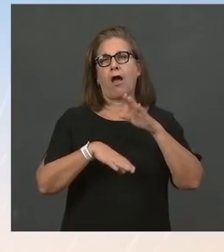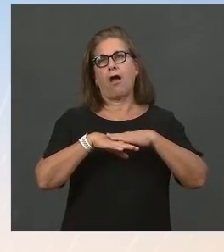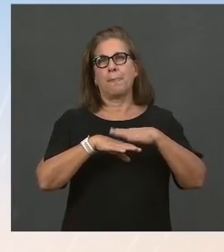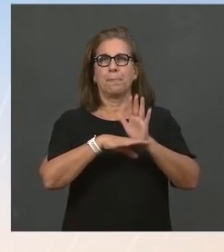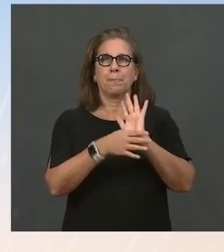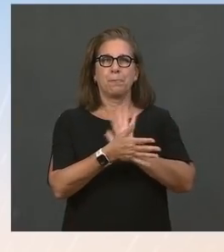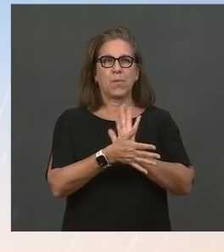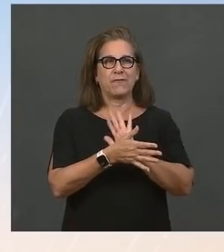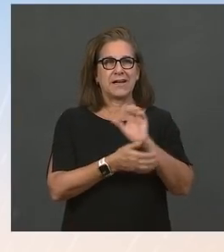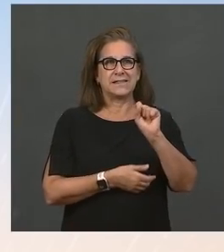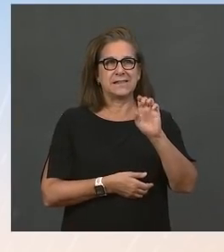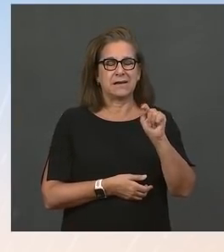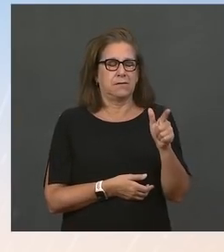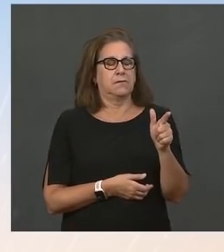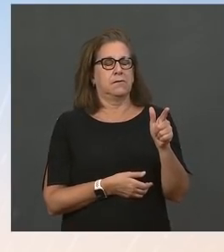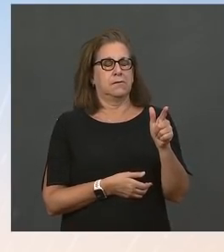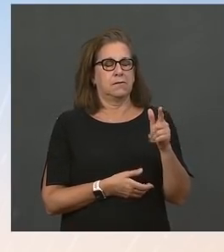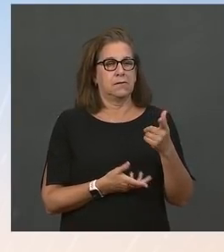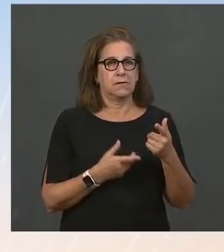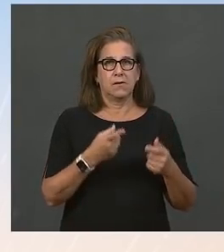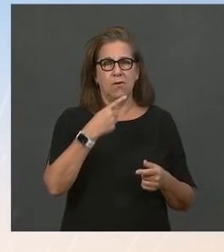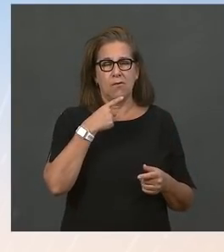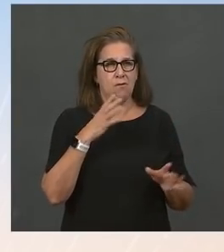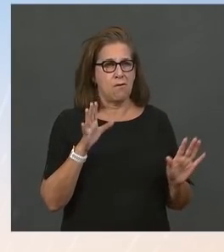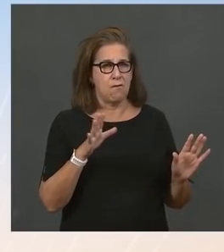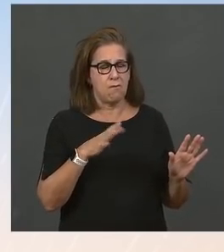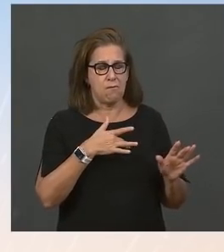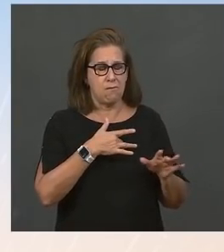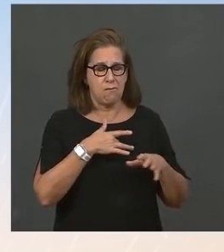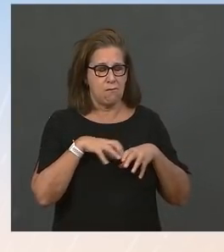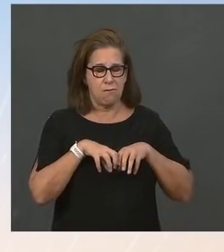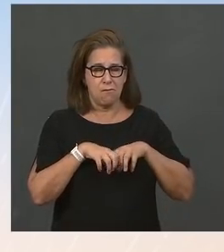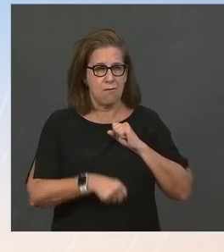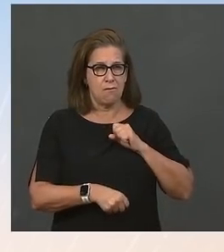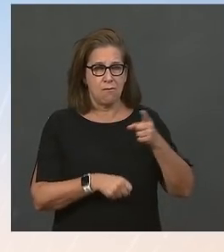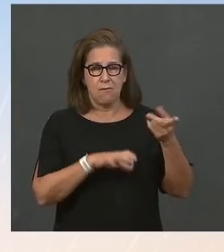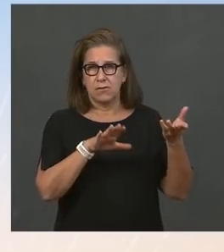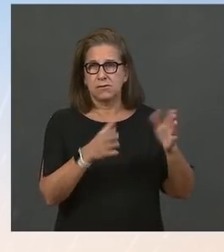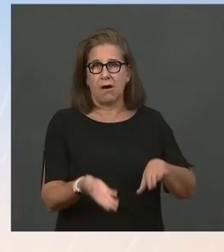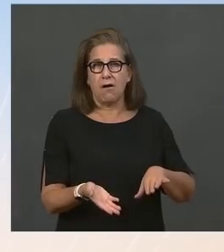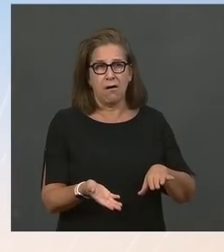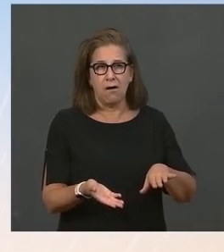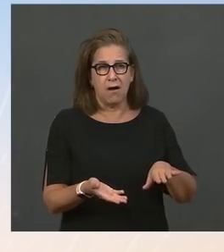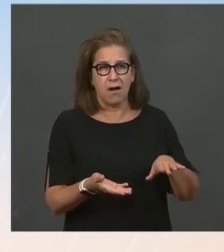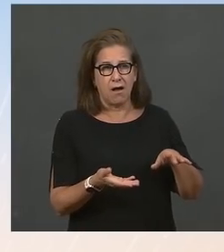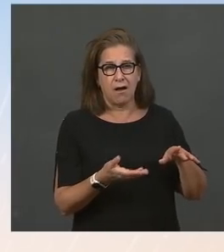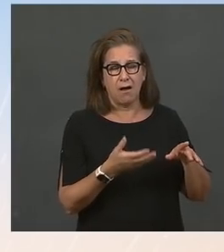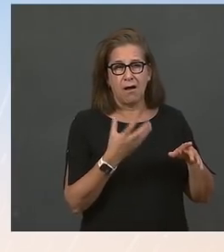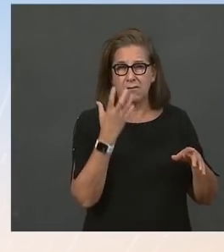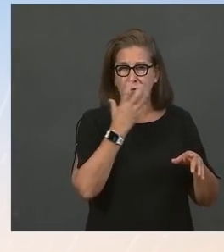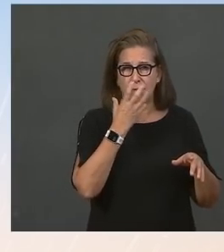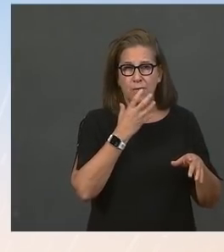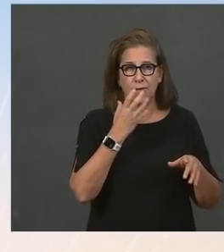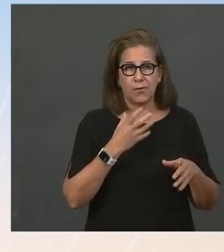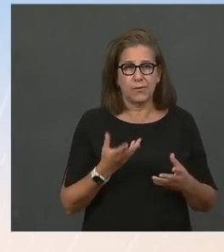And so our thoughts and prayers go out to their family members. But, no, beyond that, we don't have an additional U.S. reaction. Go ahead.